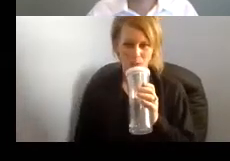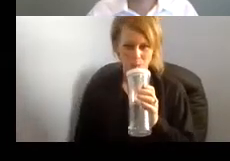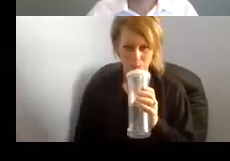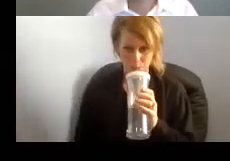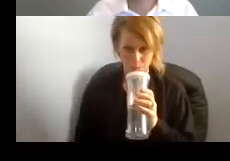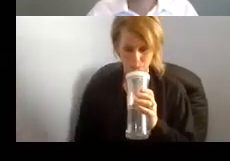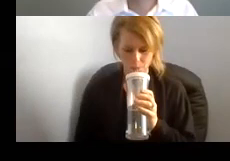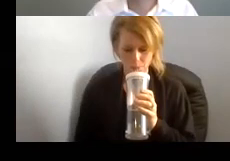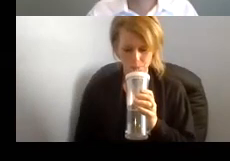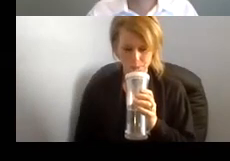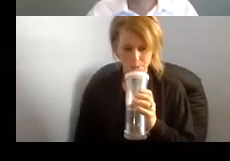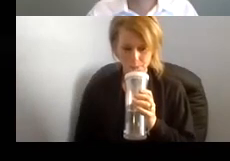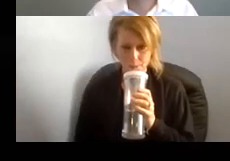Thank you. Tim?